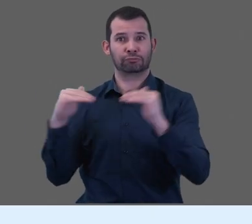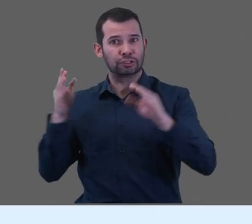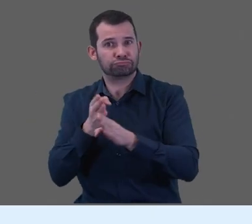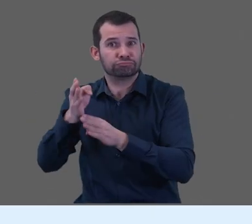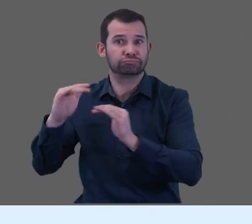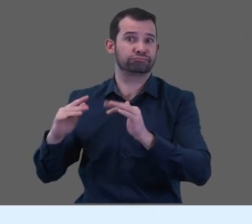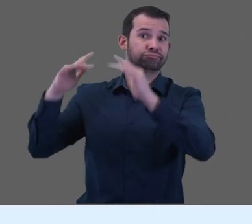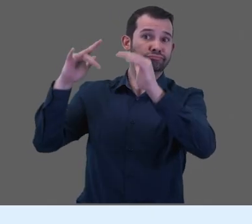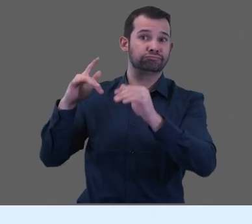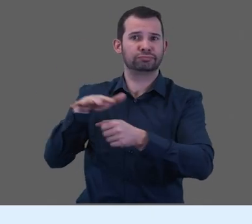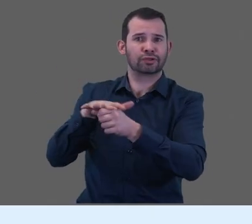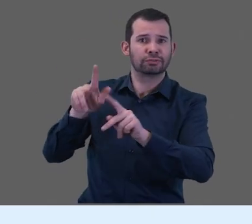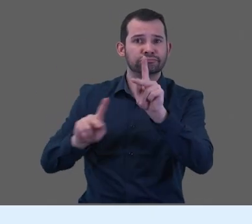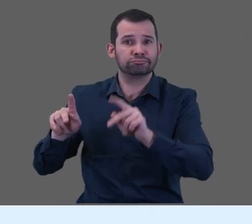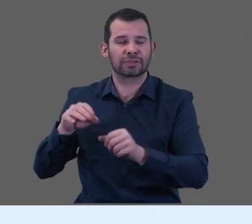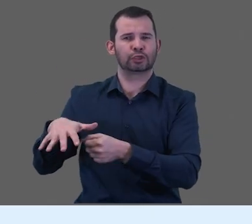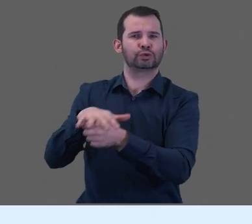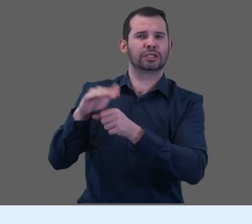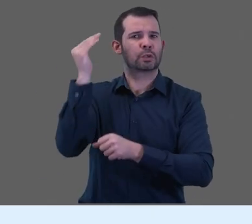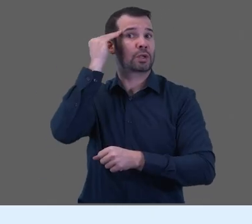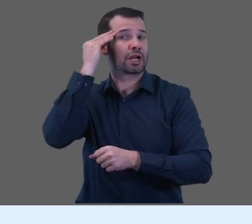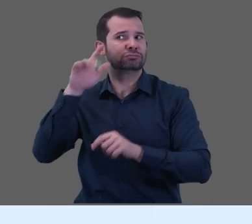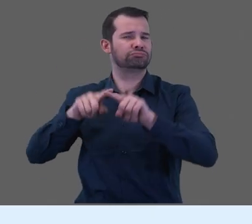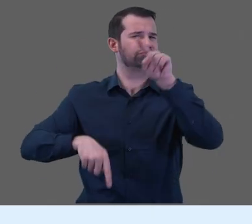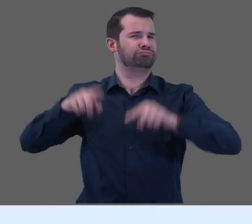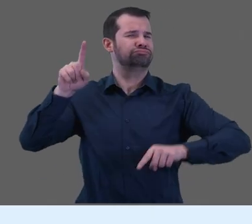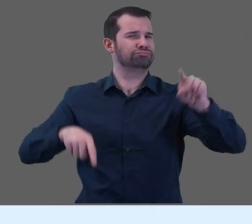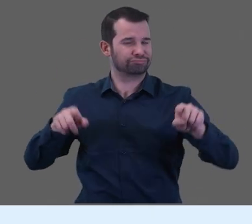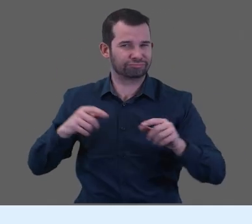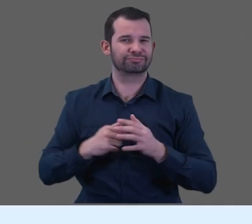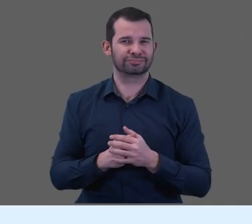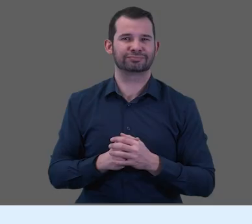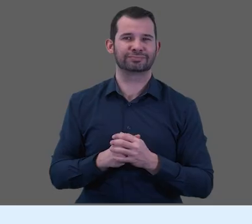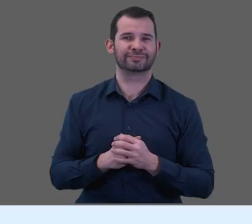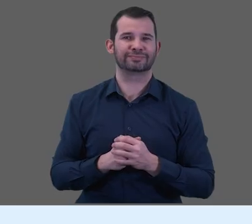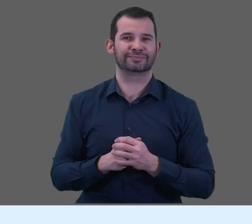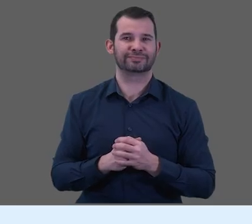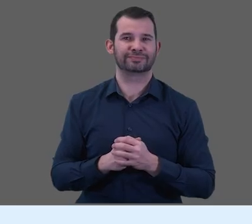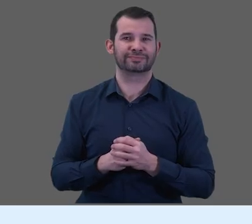and perspectives, career levels, demographics, and regional awareness.